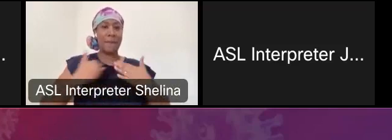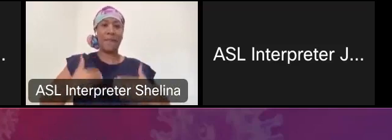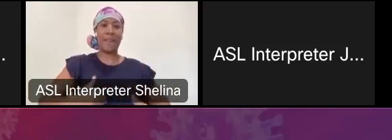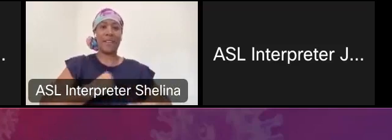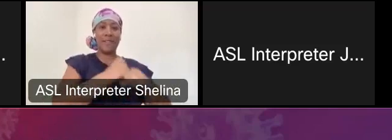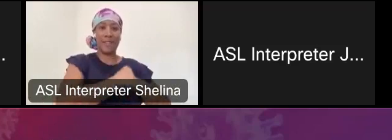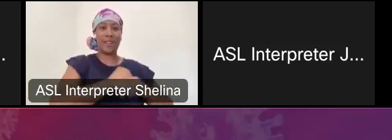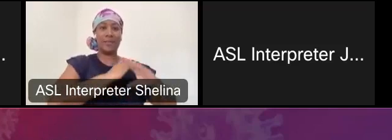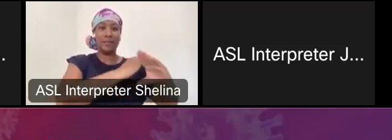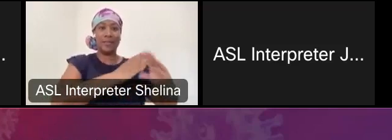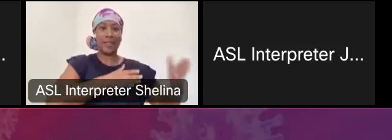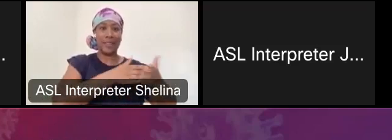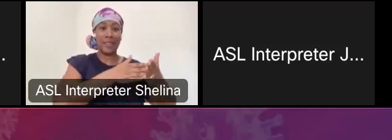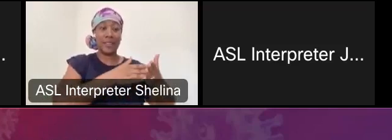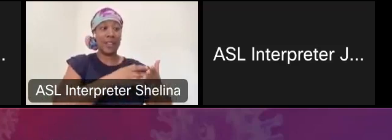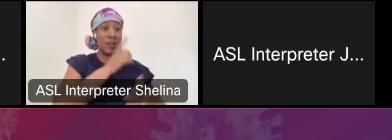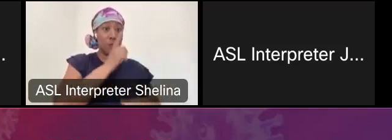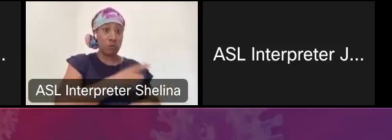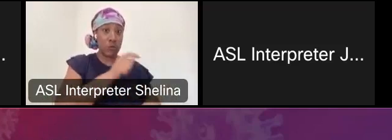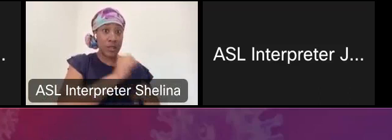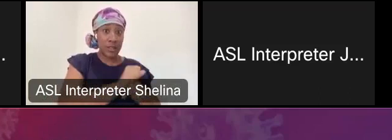the next time it enters the real cover nineteen